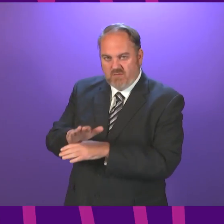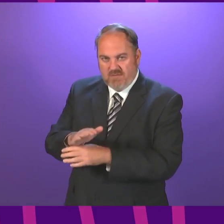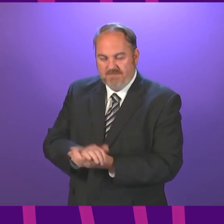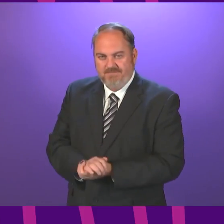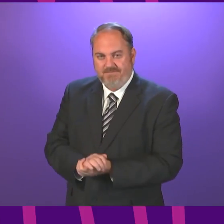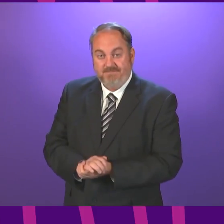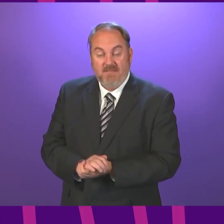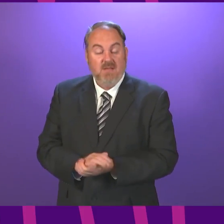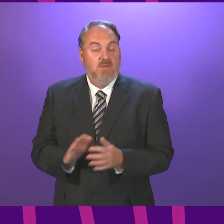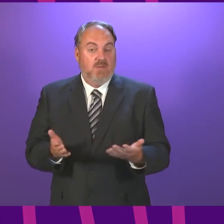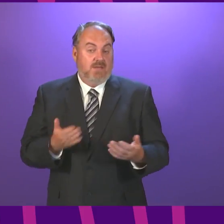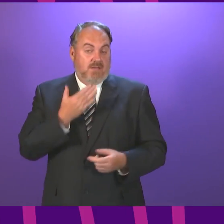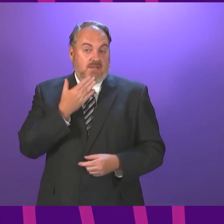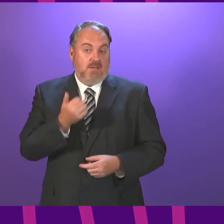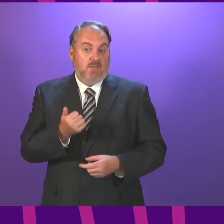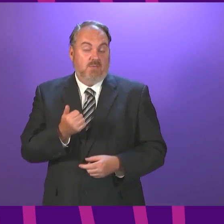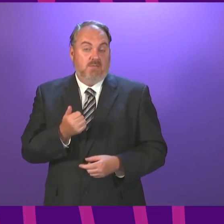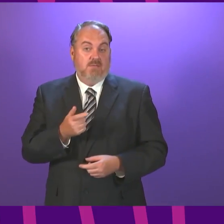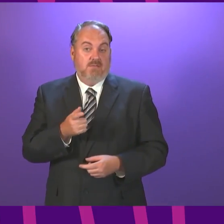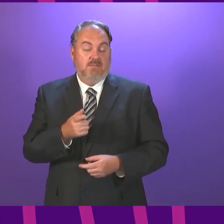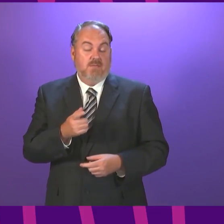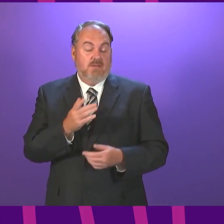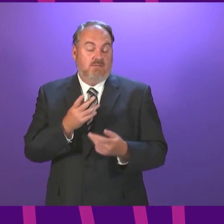I hope that Mr Cole-Hamilton will recognise that I have always been clear that this is